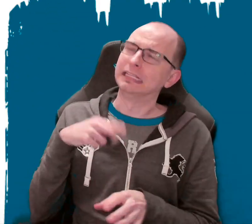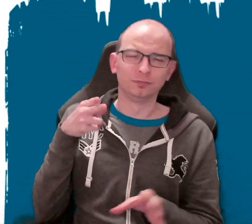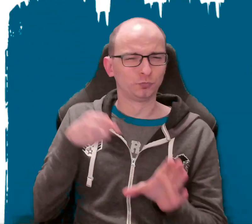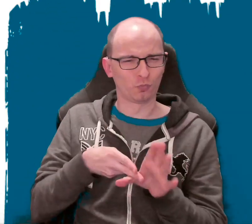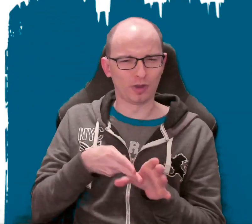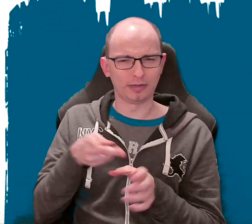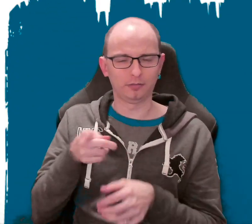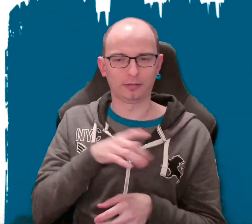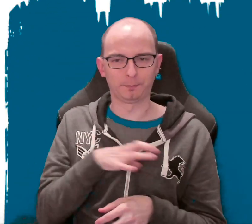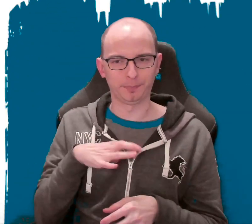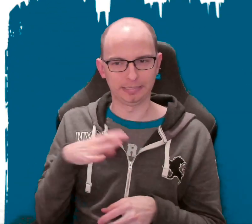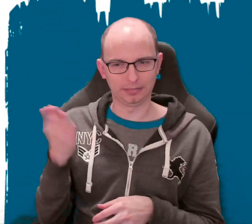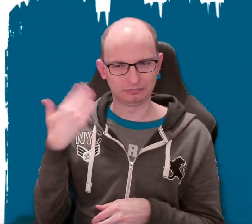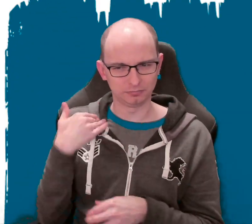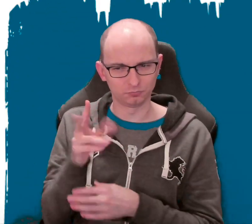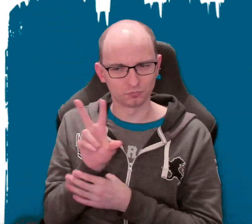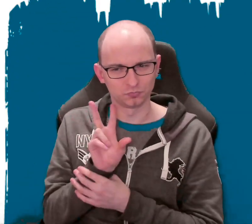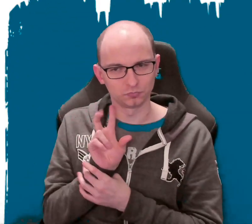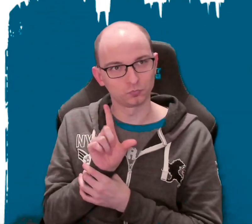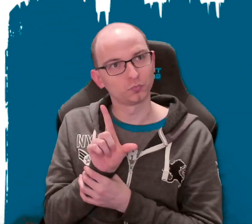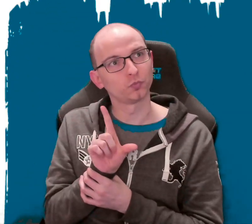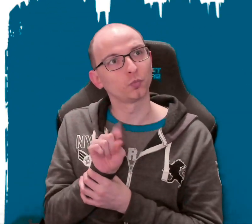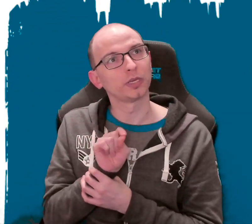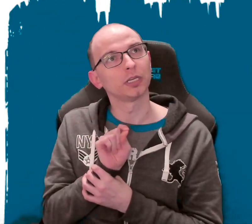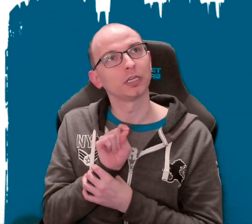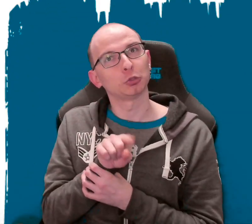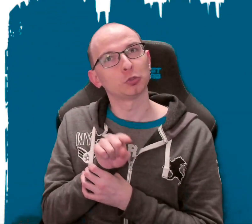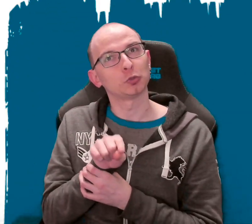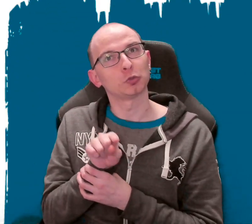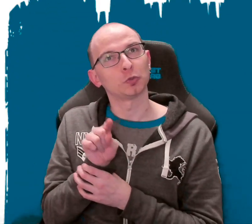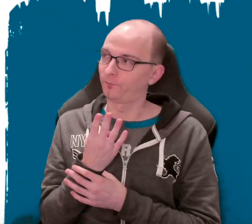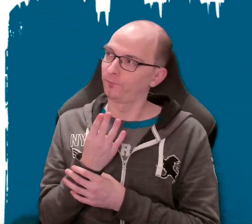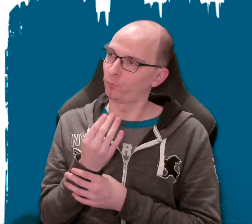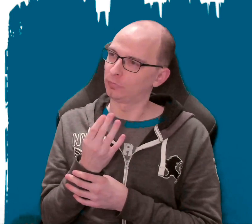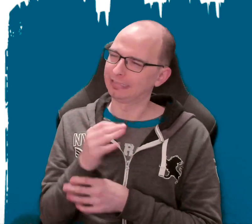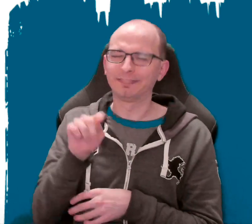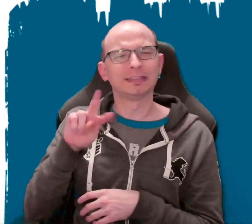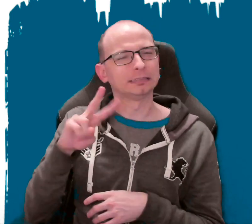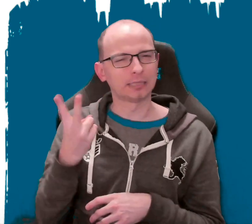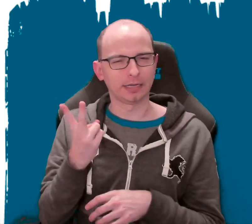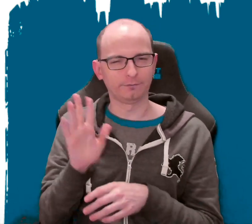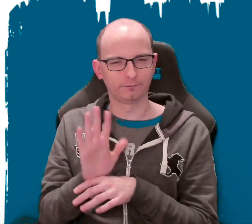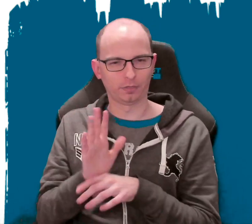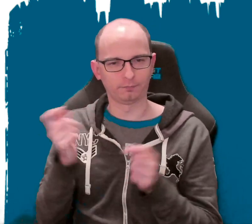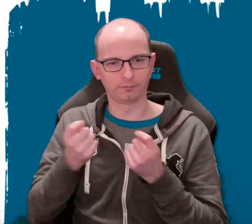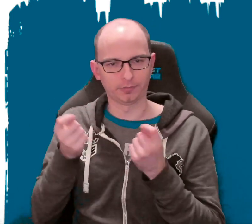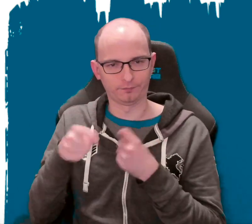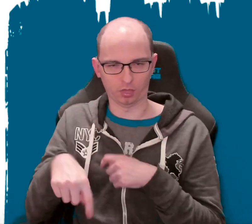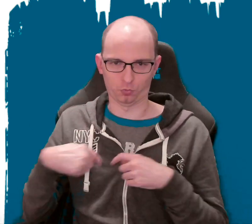I joined the committee back in 2014. The second film festival, I believe.